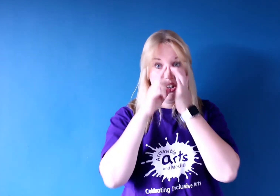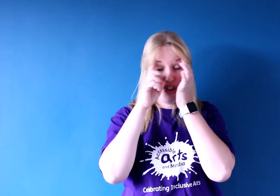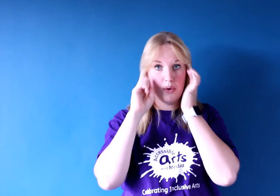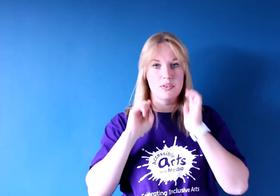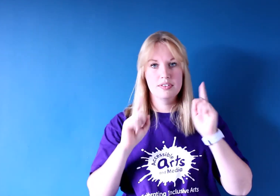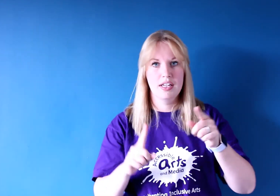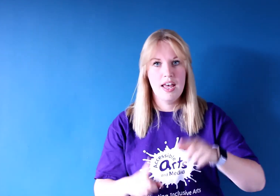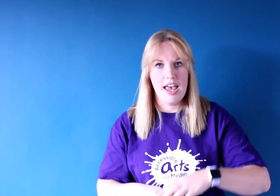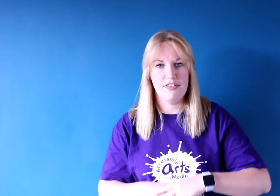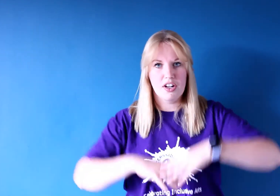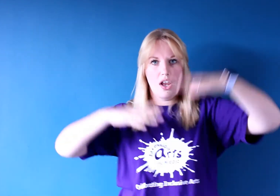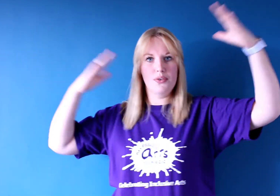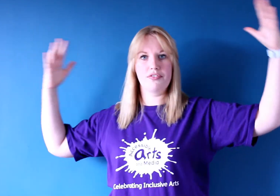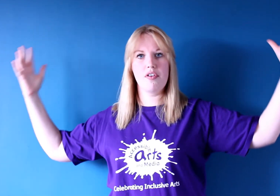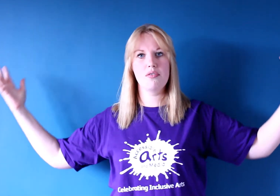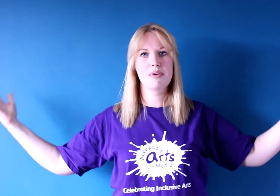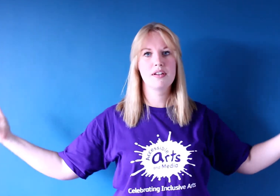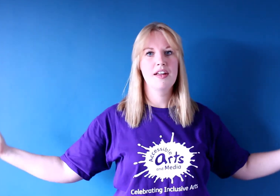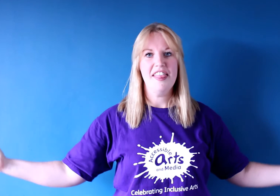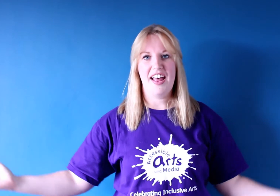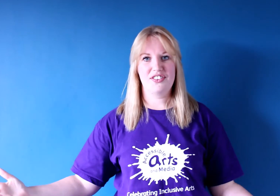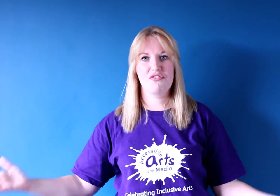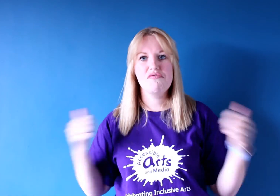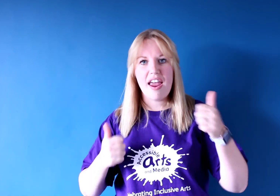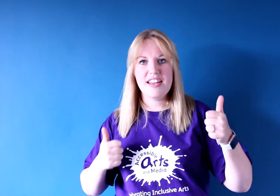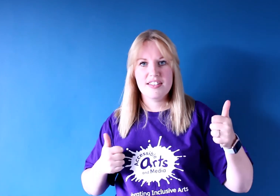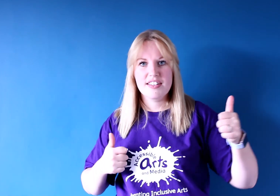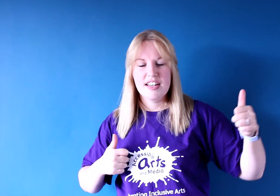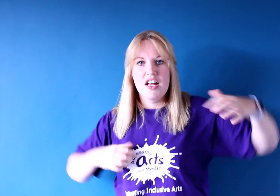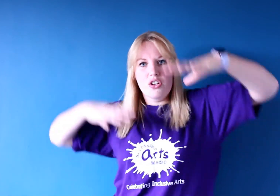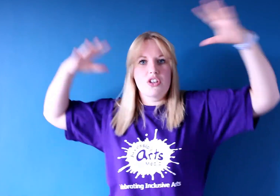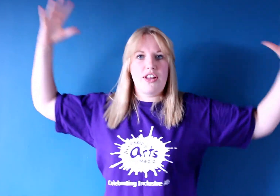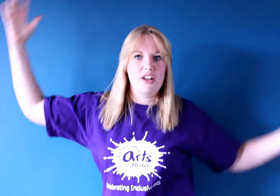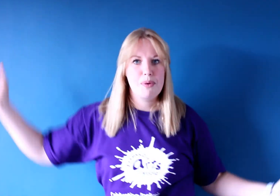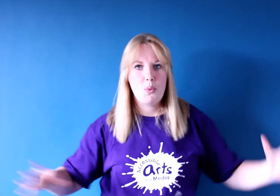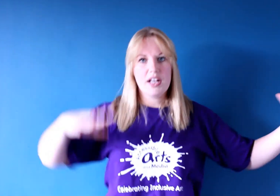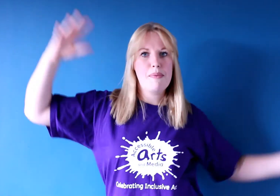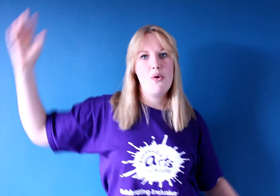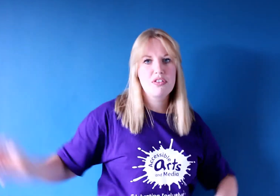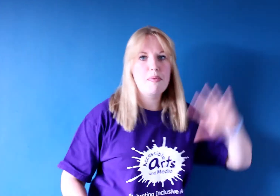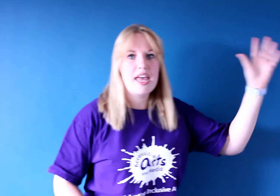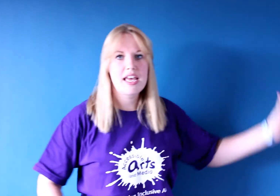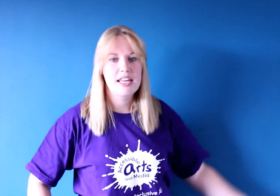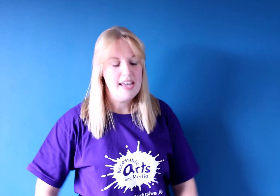So if you’ve got loads of room that’s great stand up and wiggle about with me.